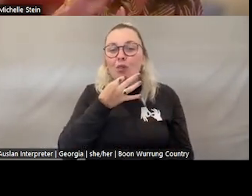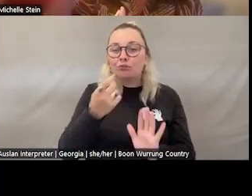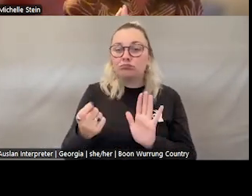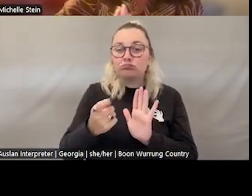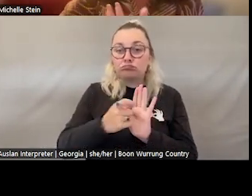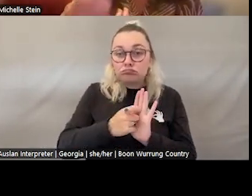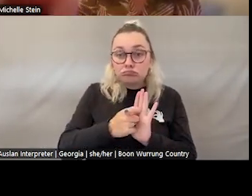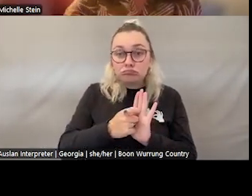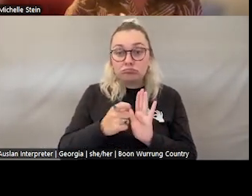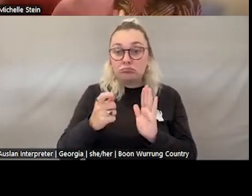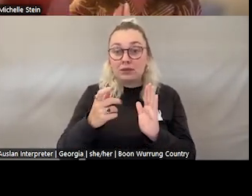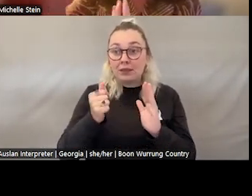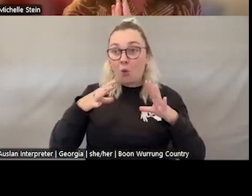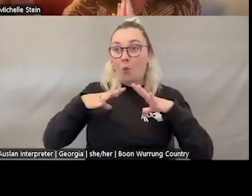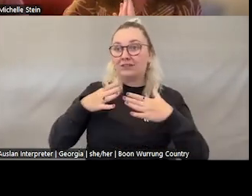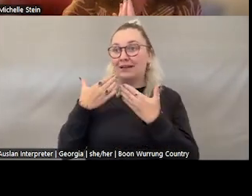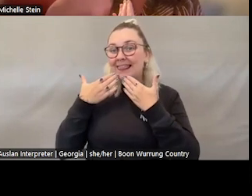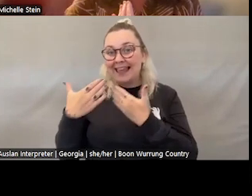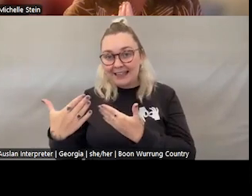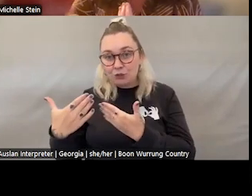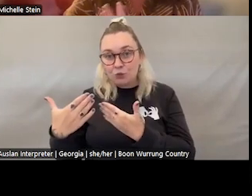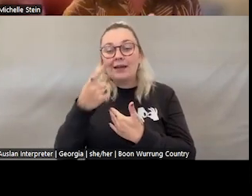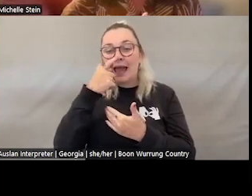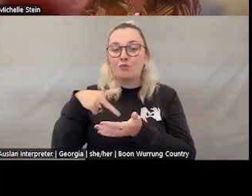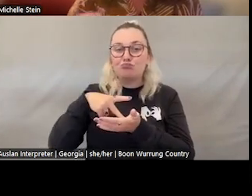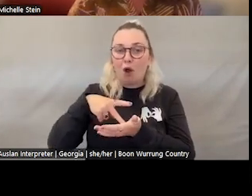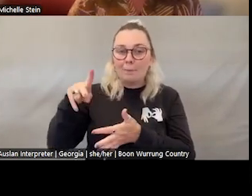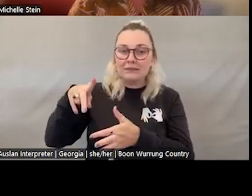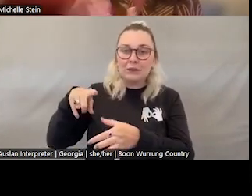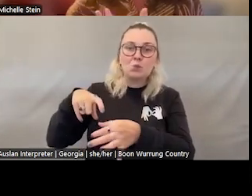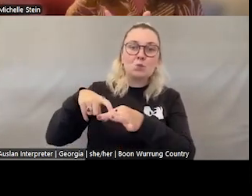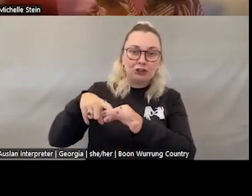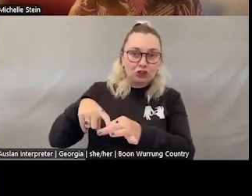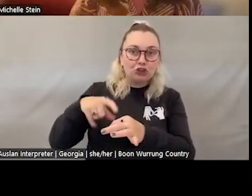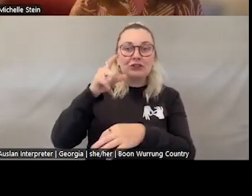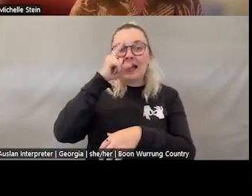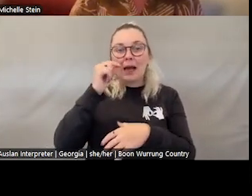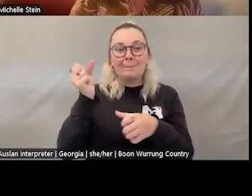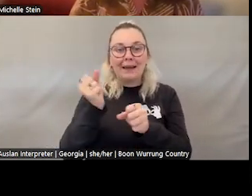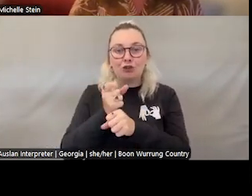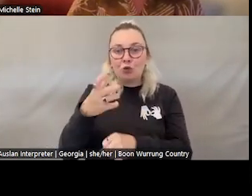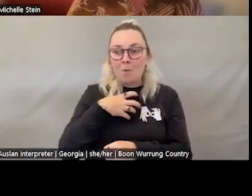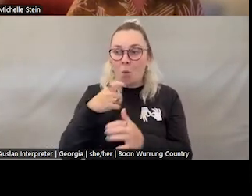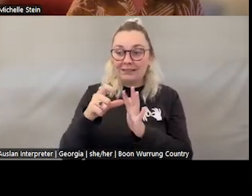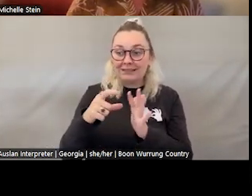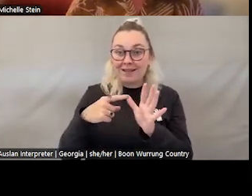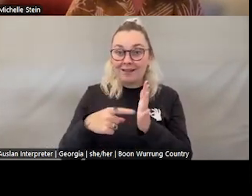is there an automated banquette which can then prompt a question that can get you more data? Can